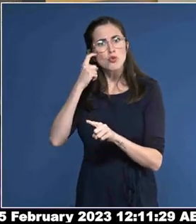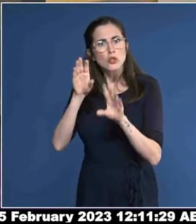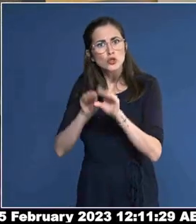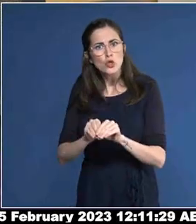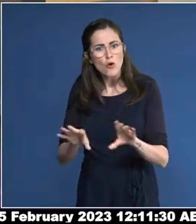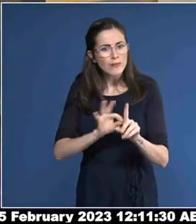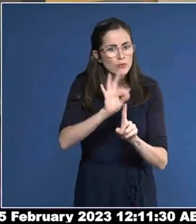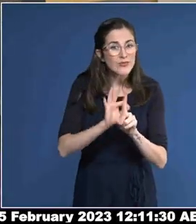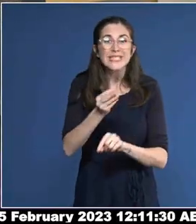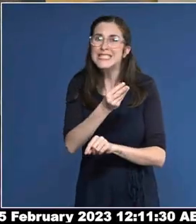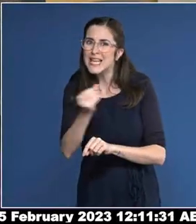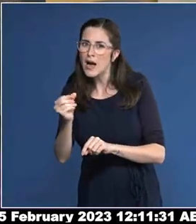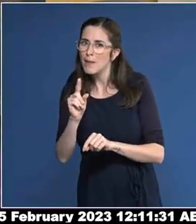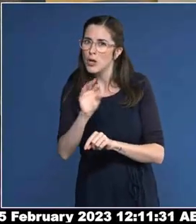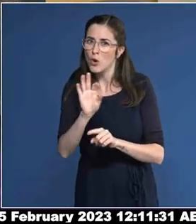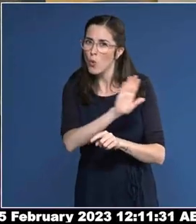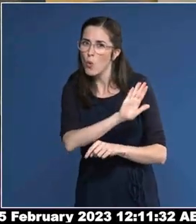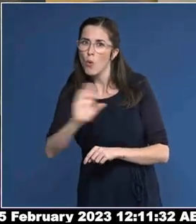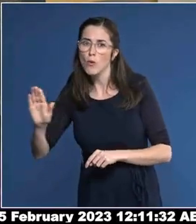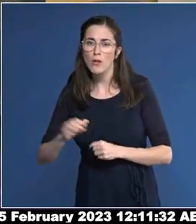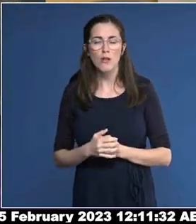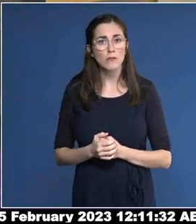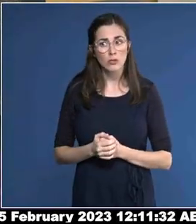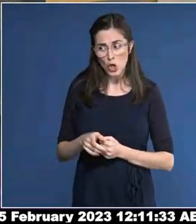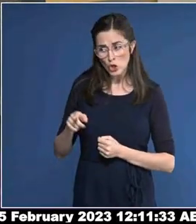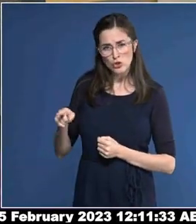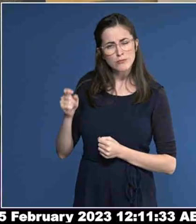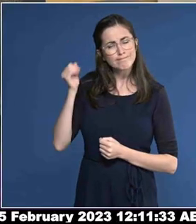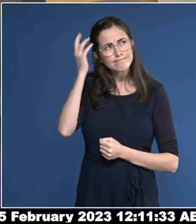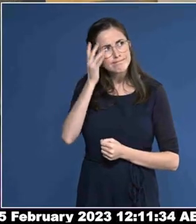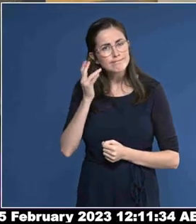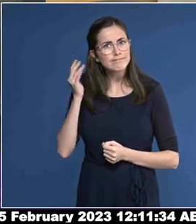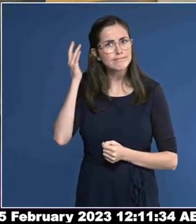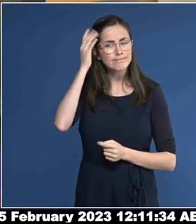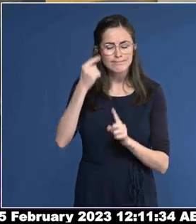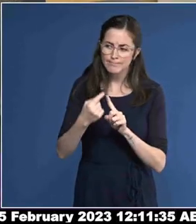Have you had the opportunity to reflect on what was put in Counsel Assisting's